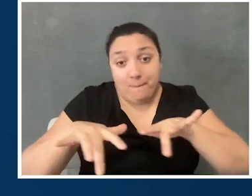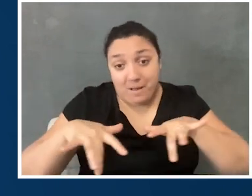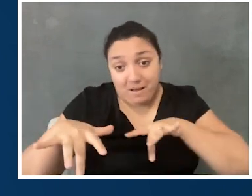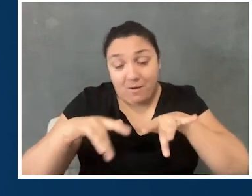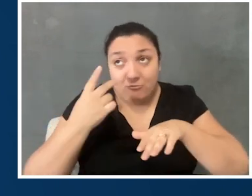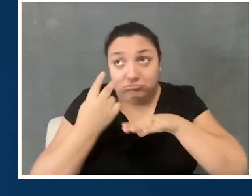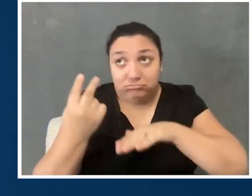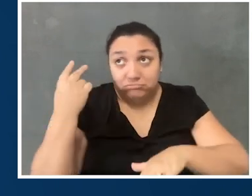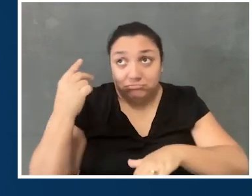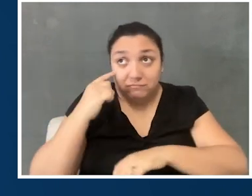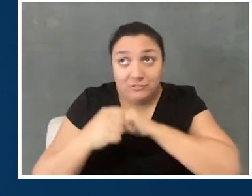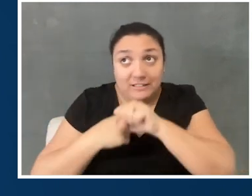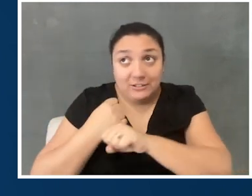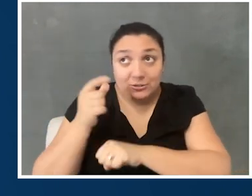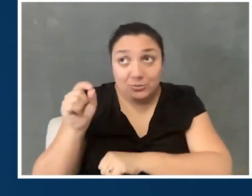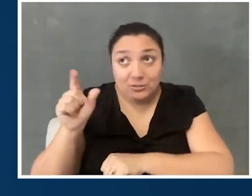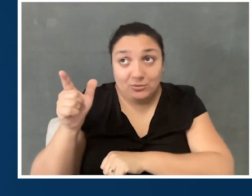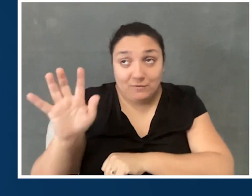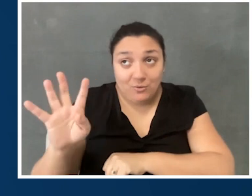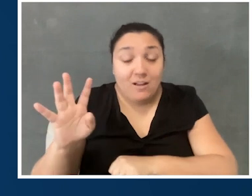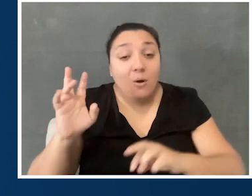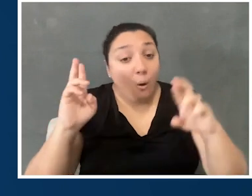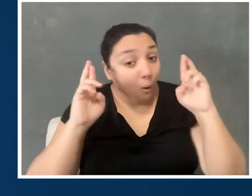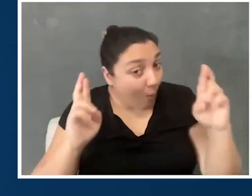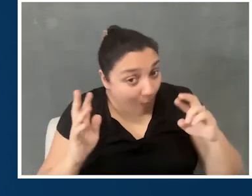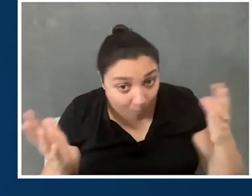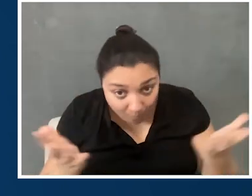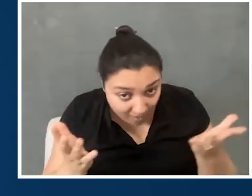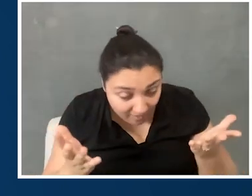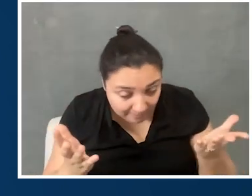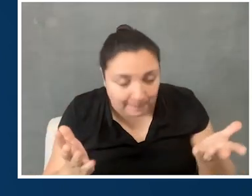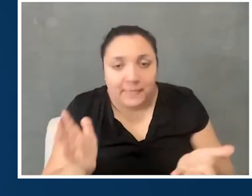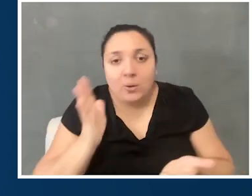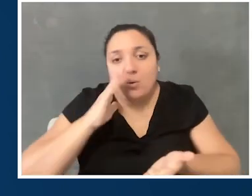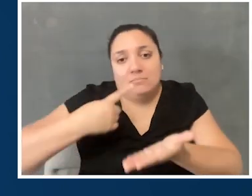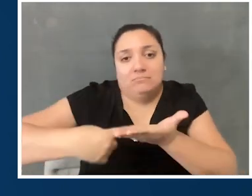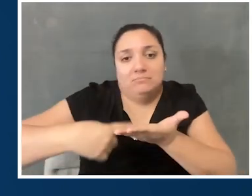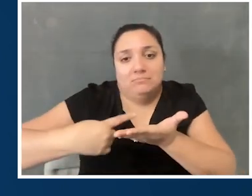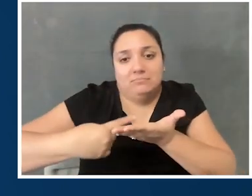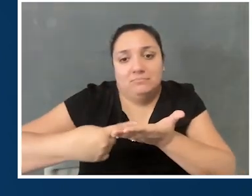for looking back on 2024, I hope that we can talk about advancements